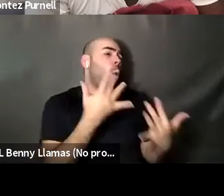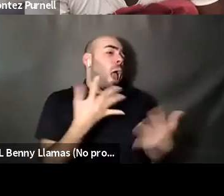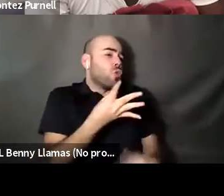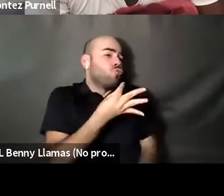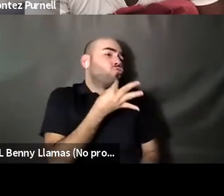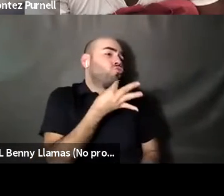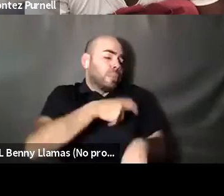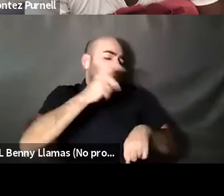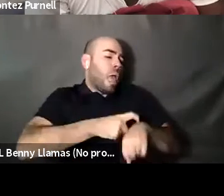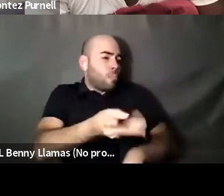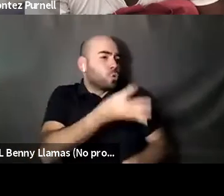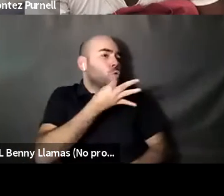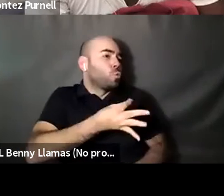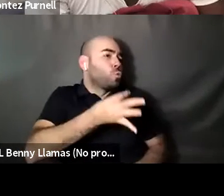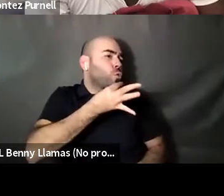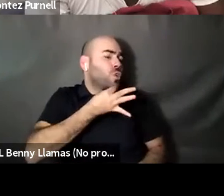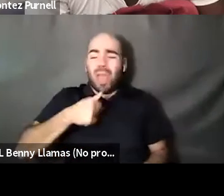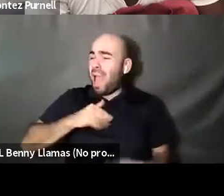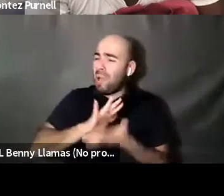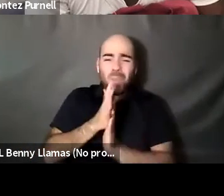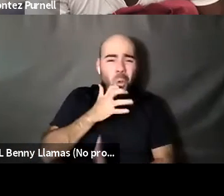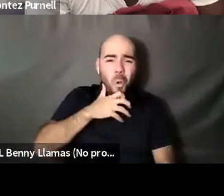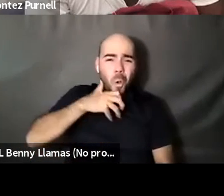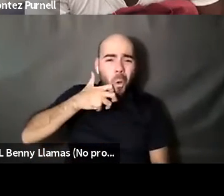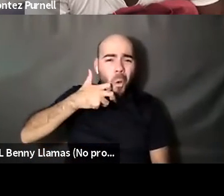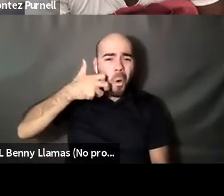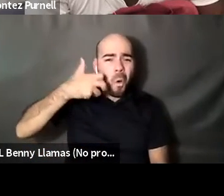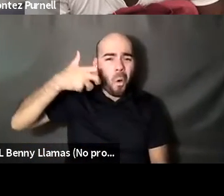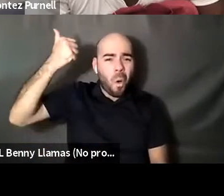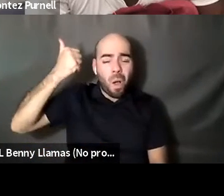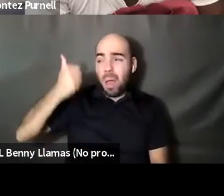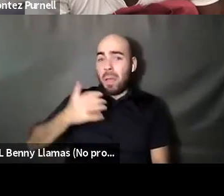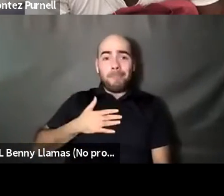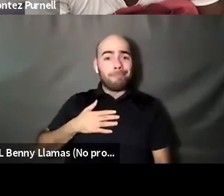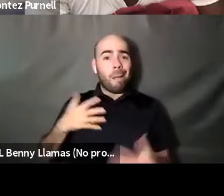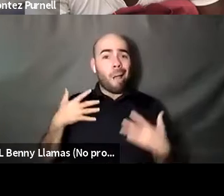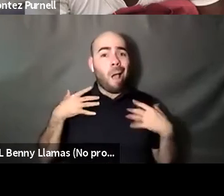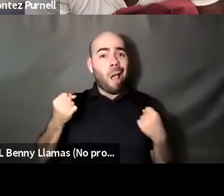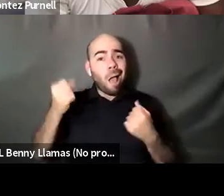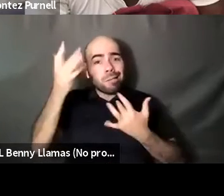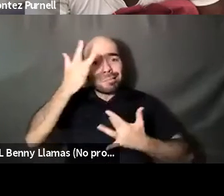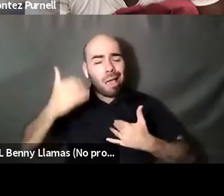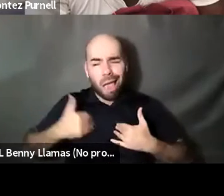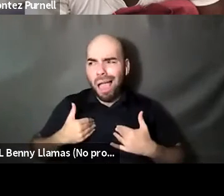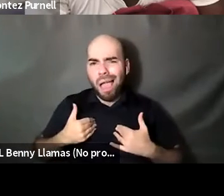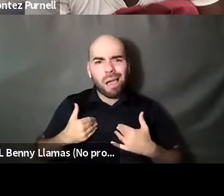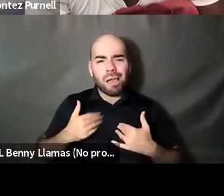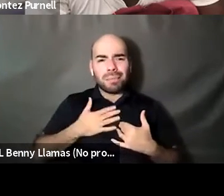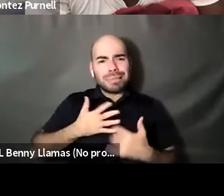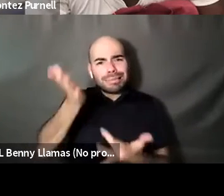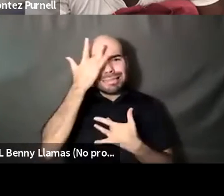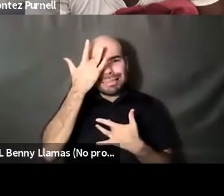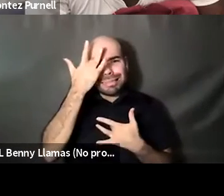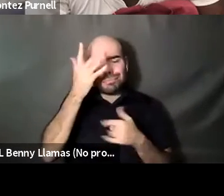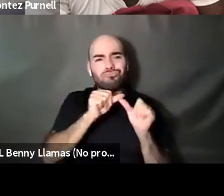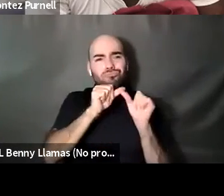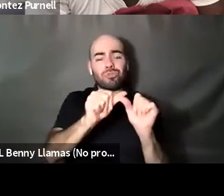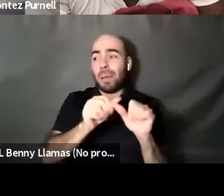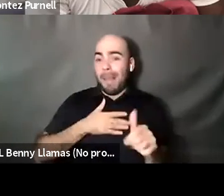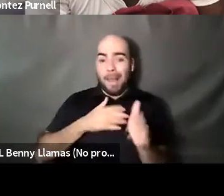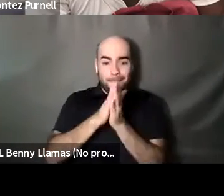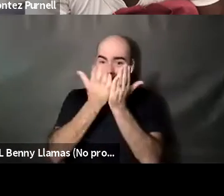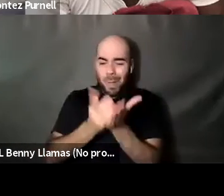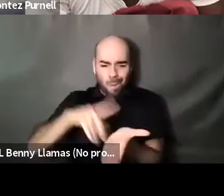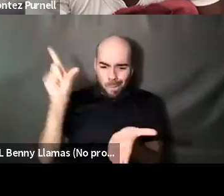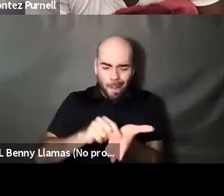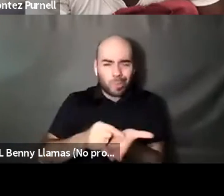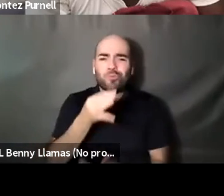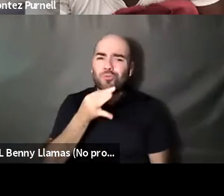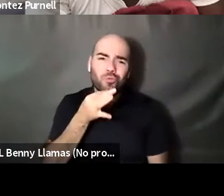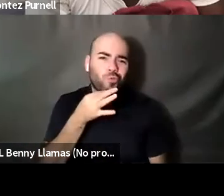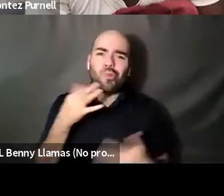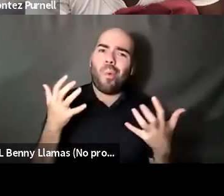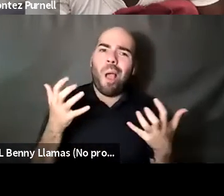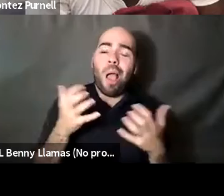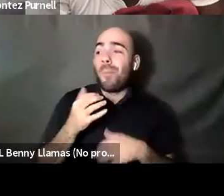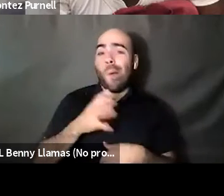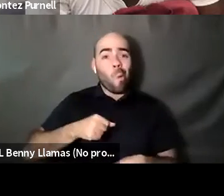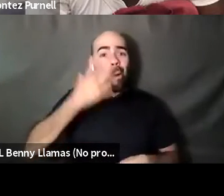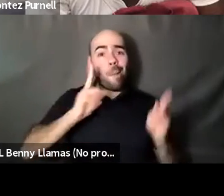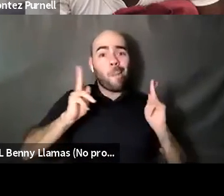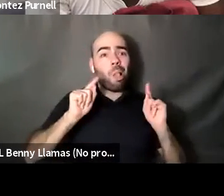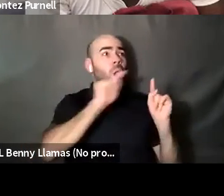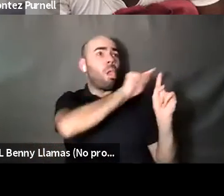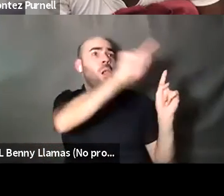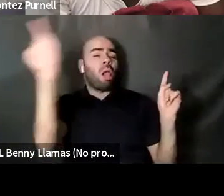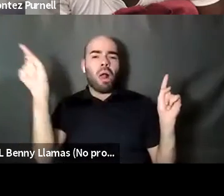Nahshon Anderson: I'm getting older and older and older I have chronic health and I have a chronic health condition, I would like to see my book published. Soon, very soon. But all these white people continuously they get their books, books published